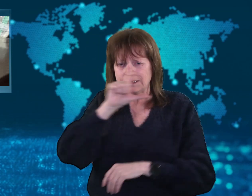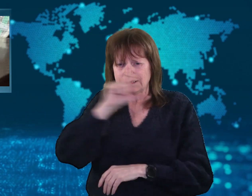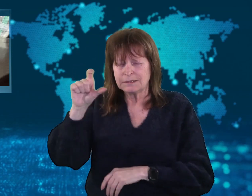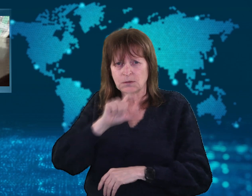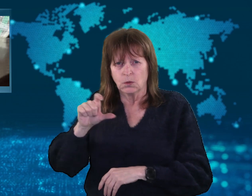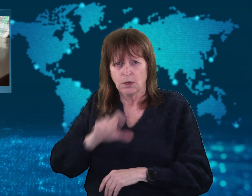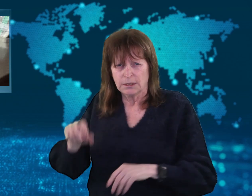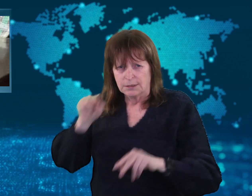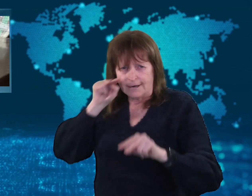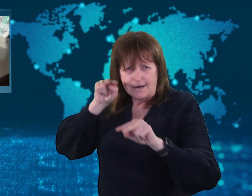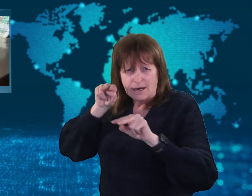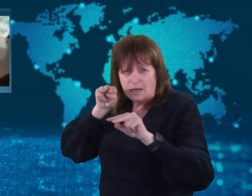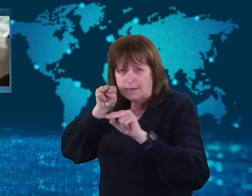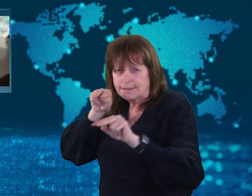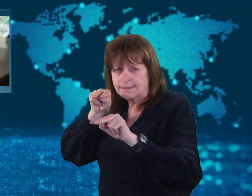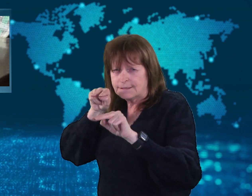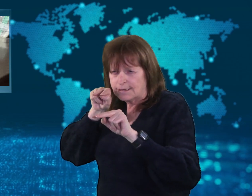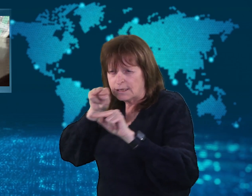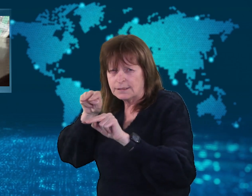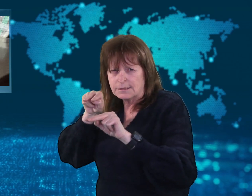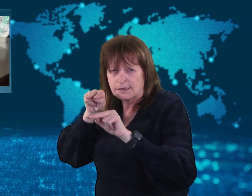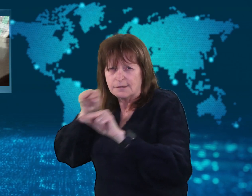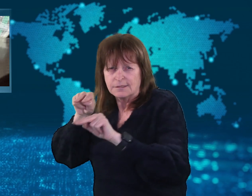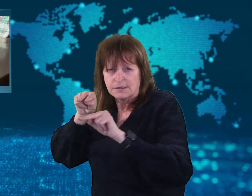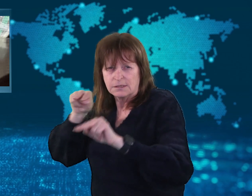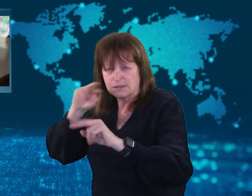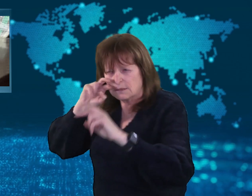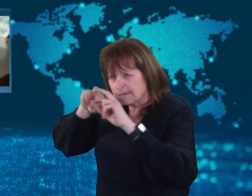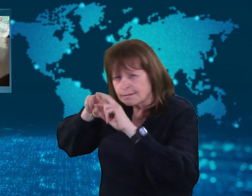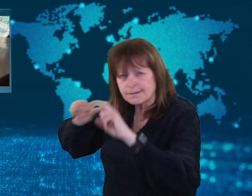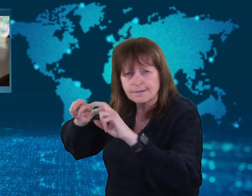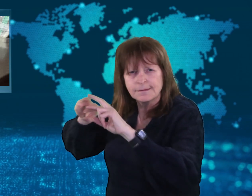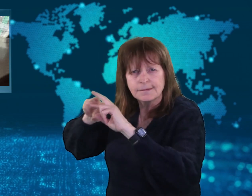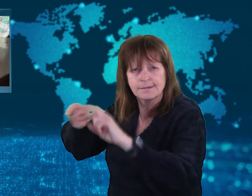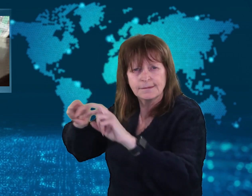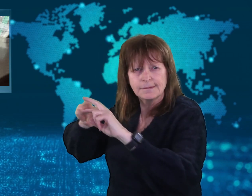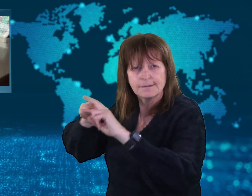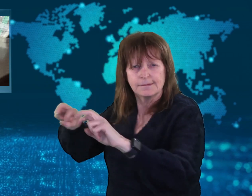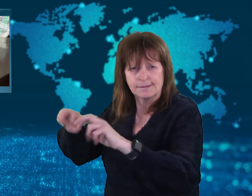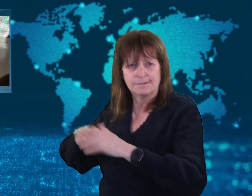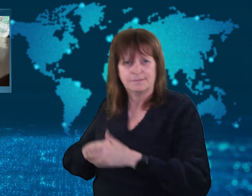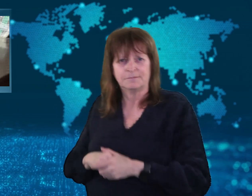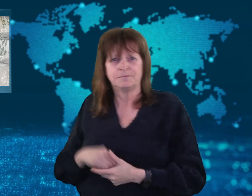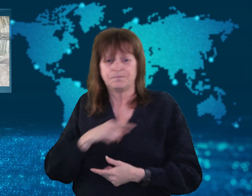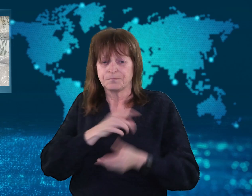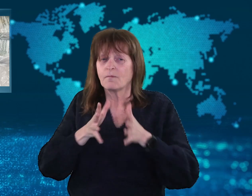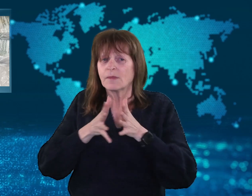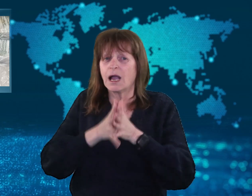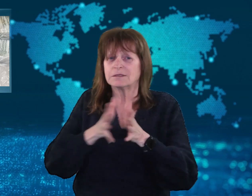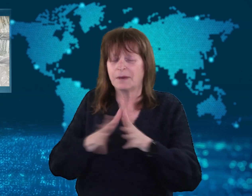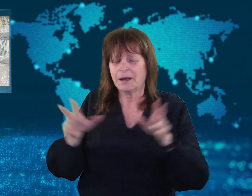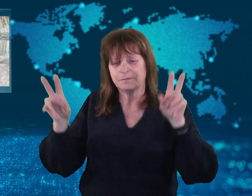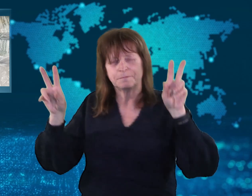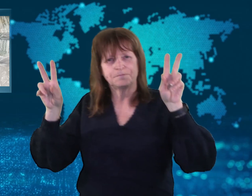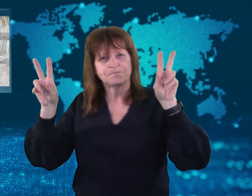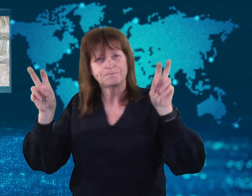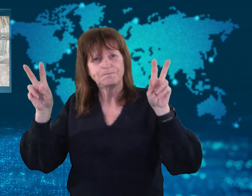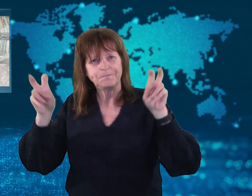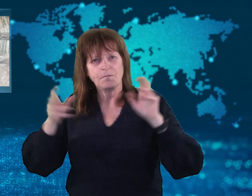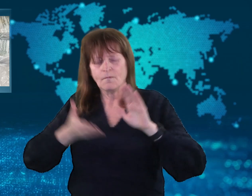They explained that "Operation Beech" was a joint effort